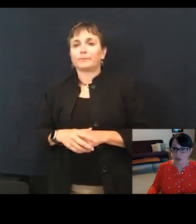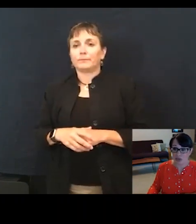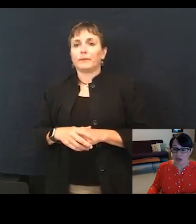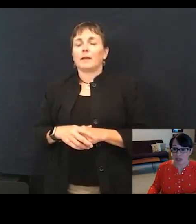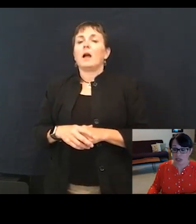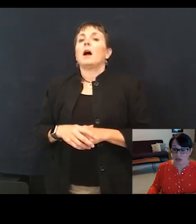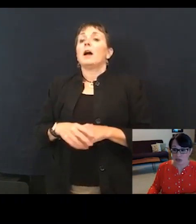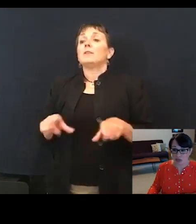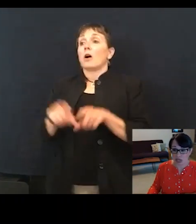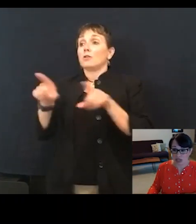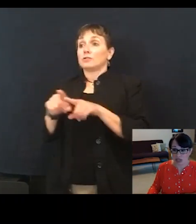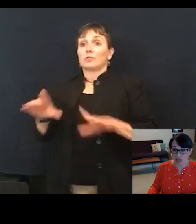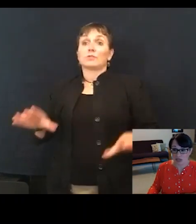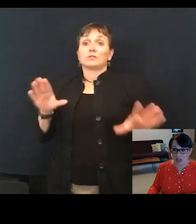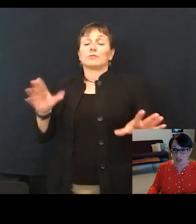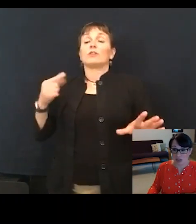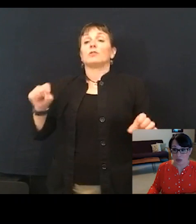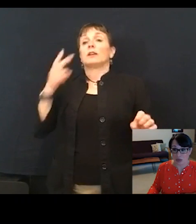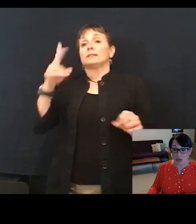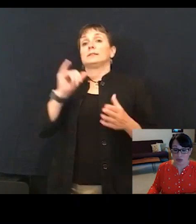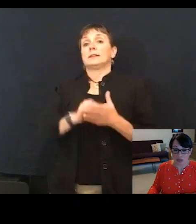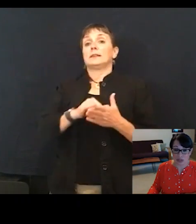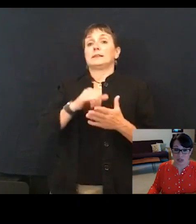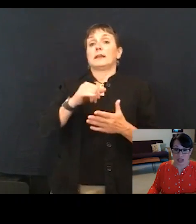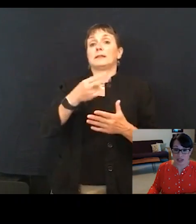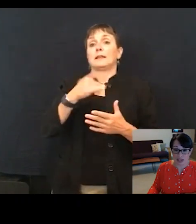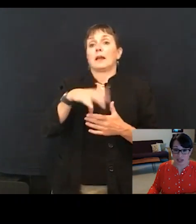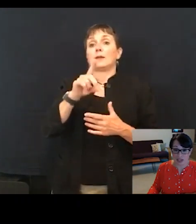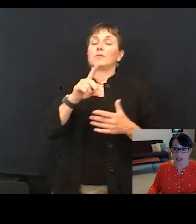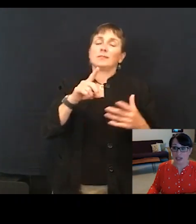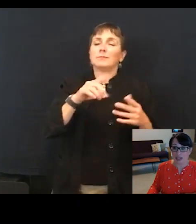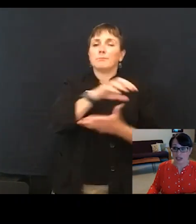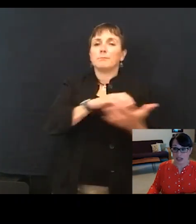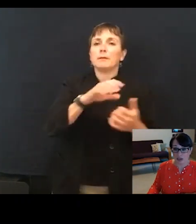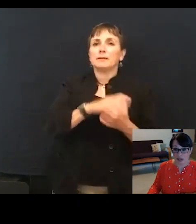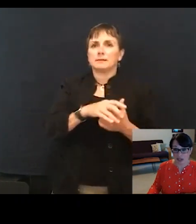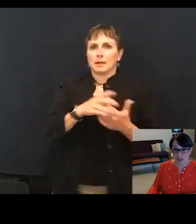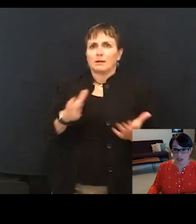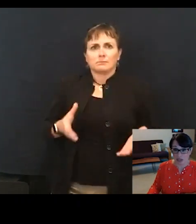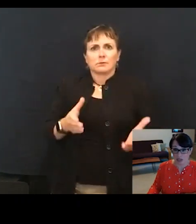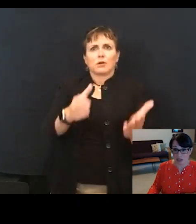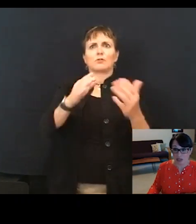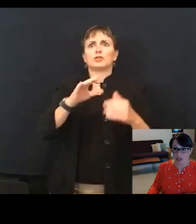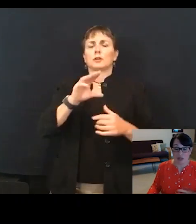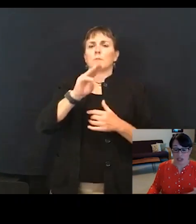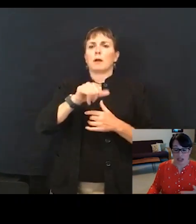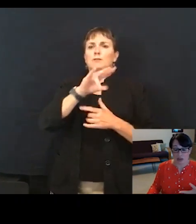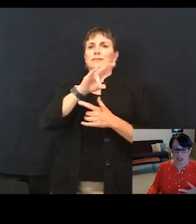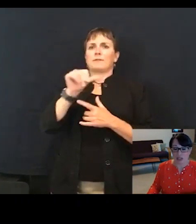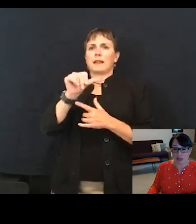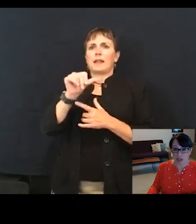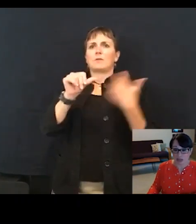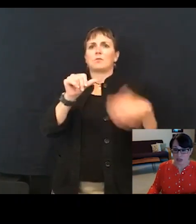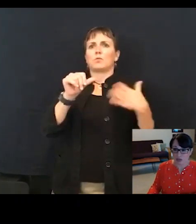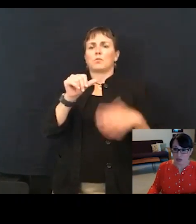was driving levels of myosin 7A that were equivalent to that seen in the heterozygous mice- in heterozygous mouse, excuse me.